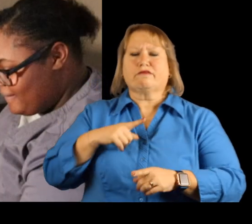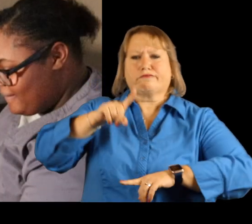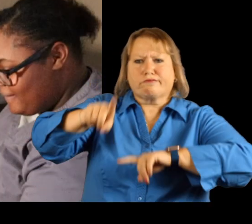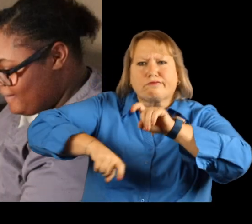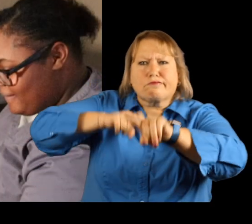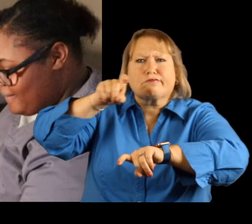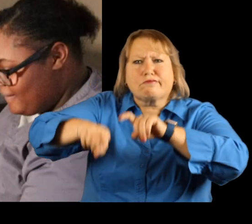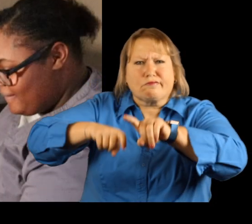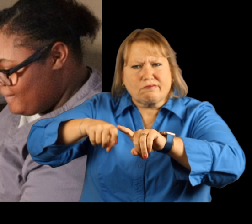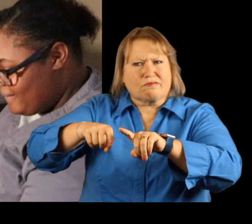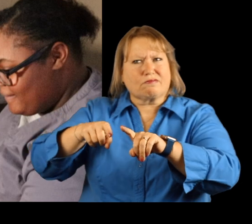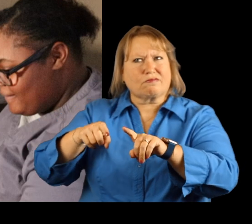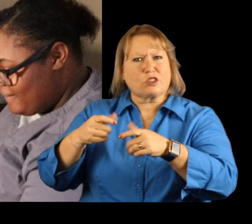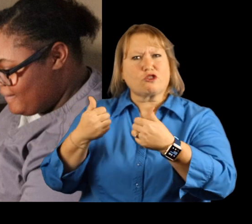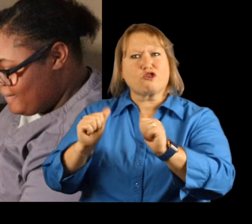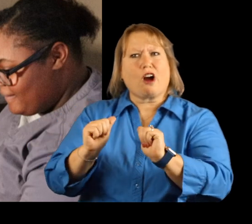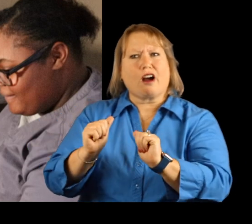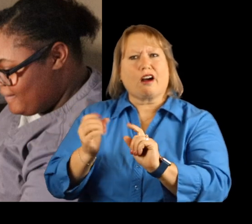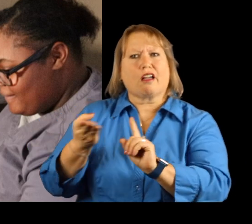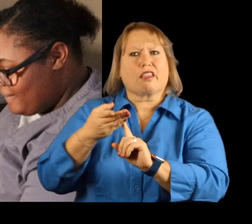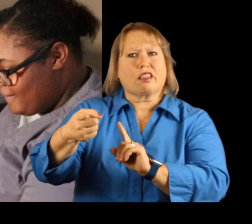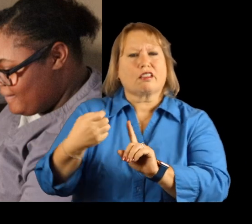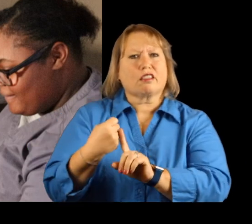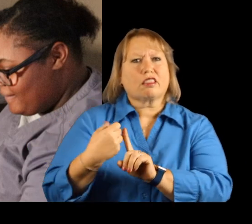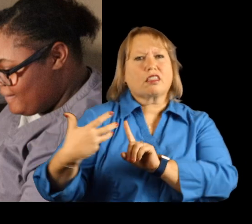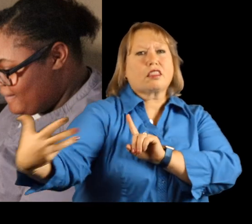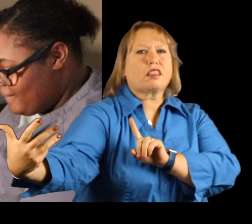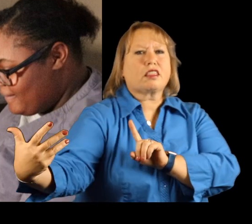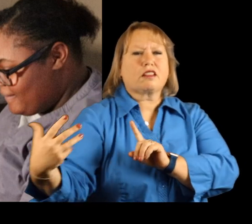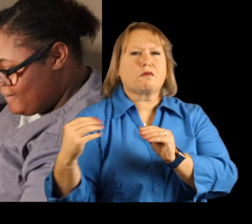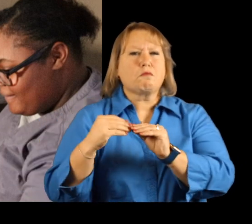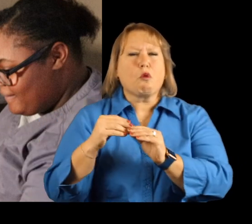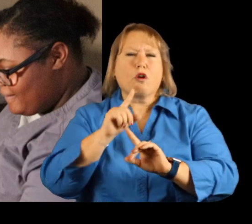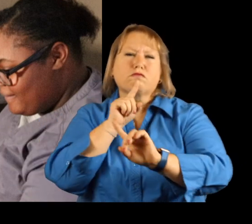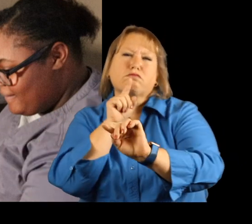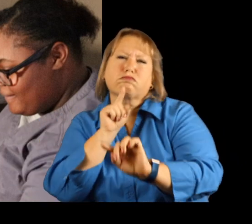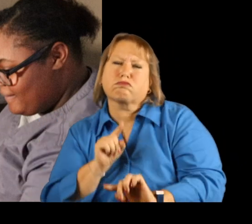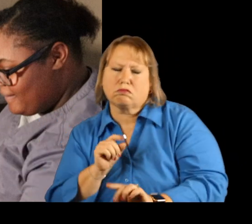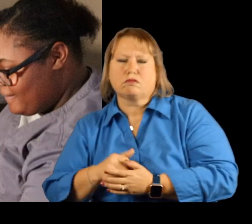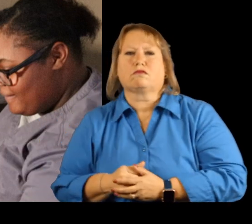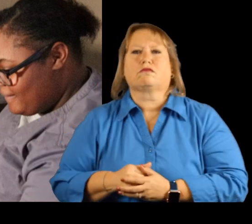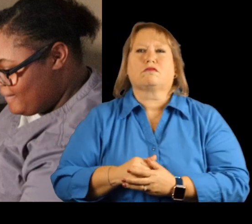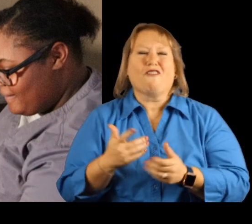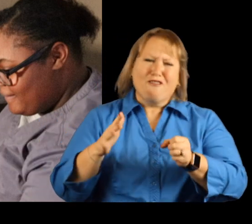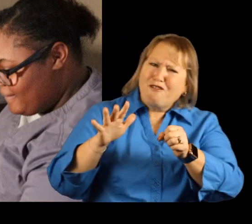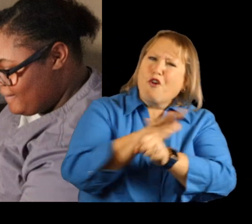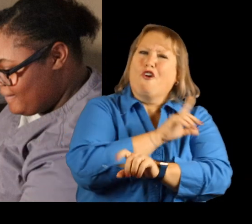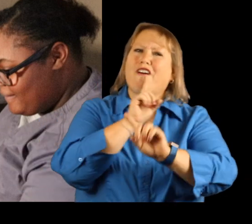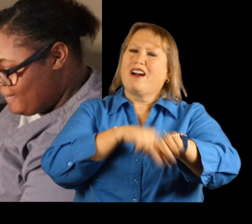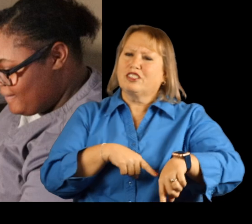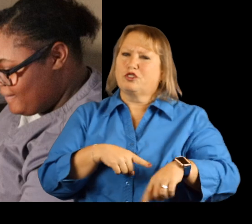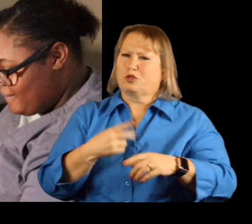An open ended question is designed to encourage a full meaningful answer using the subjects own knowledge